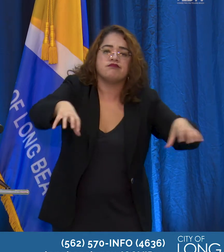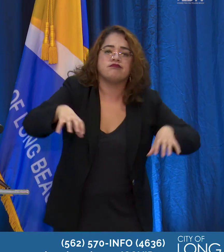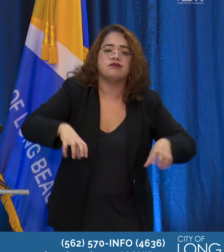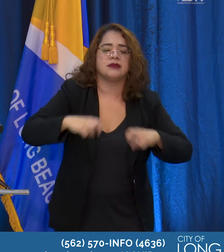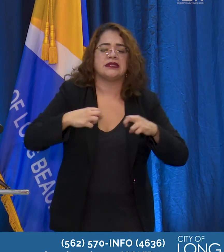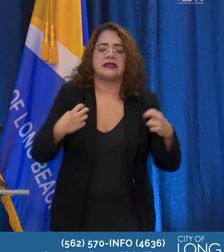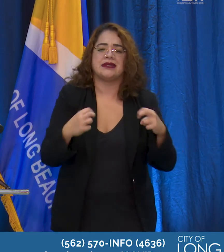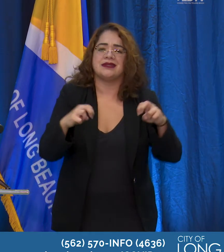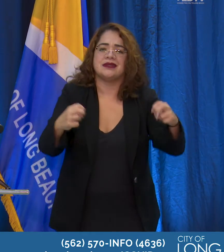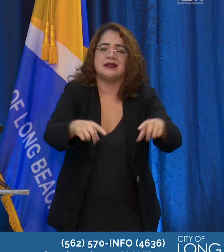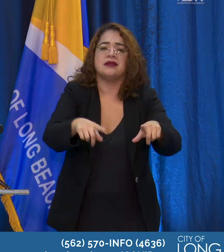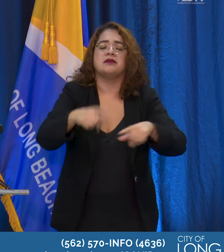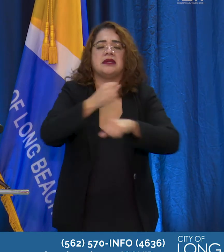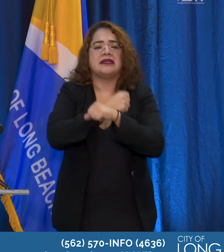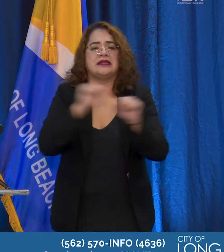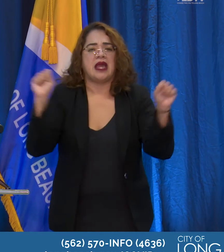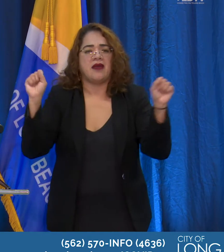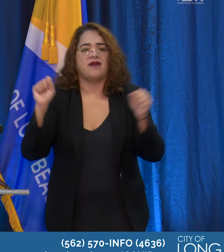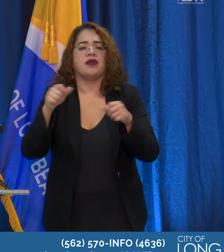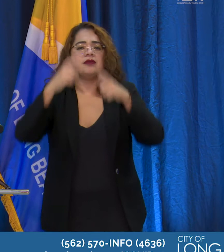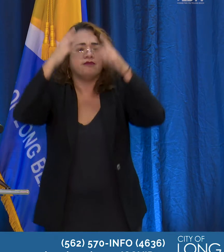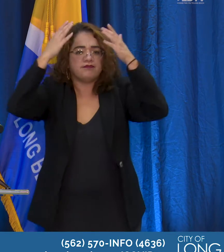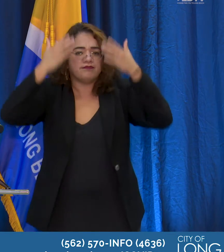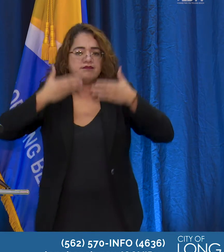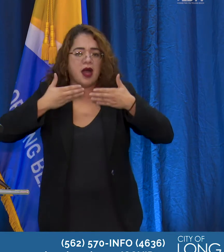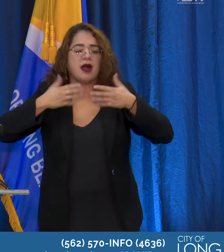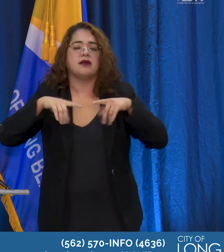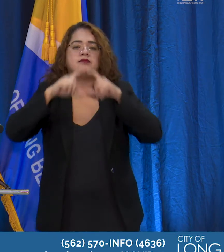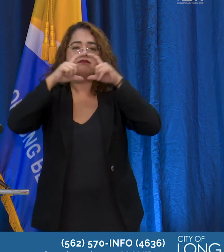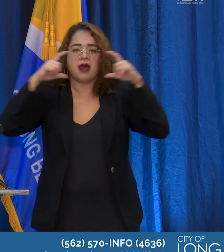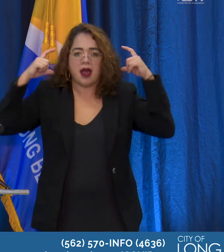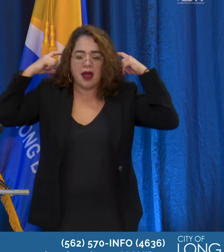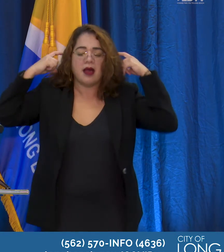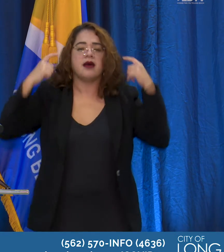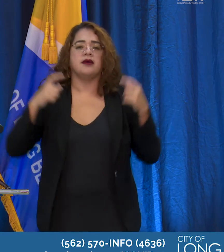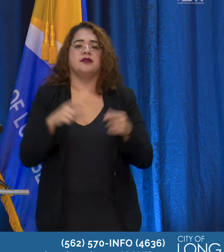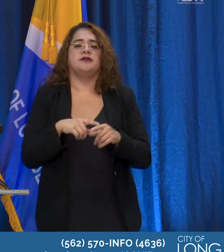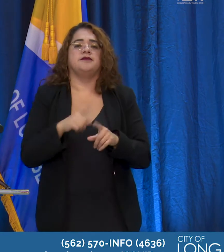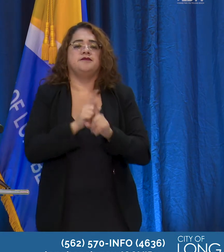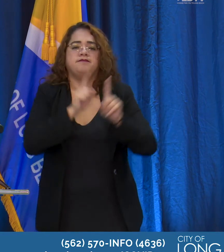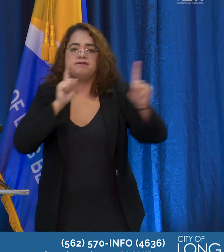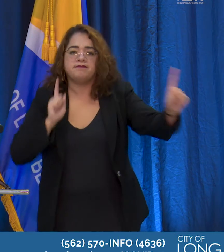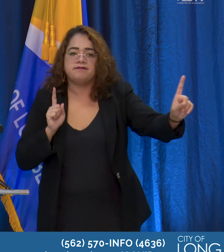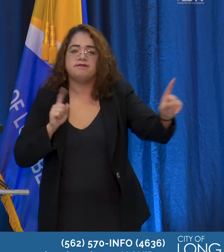So if, if a bar chose to begin to operate as a